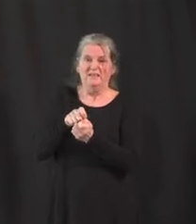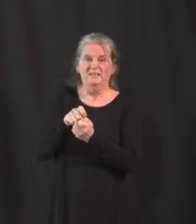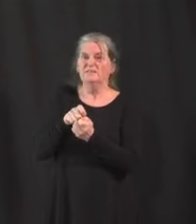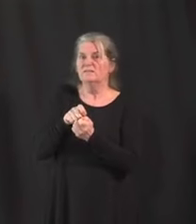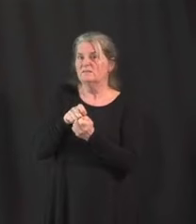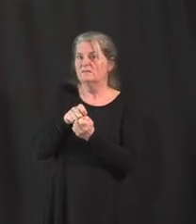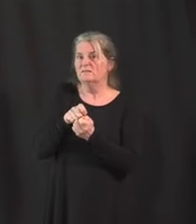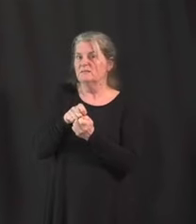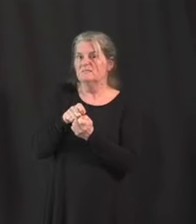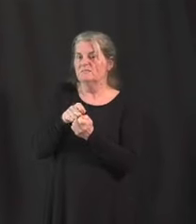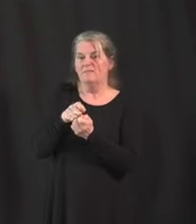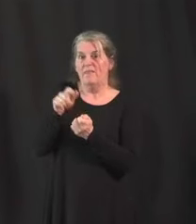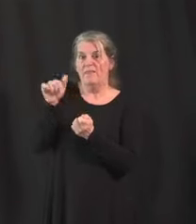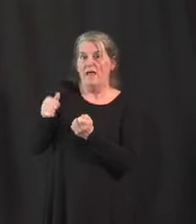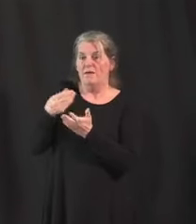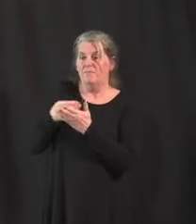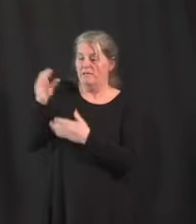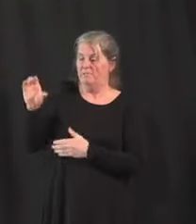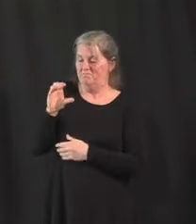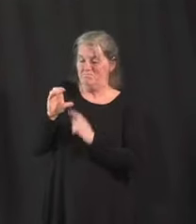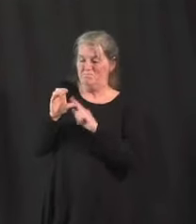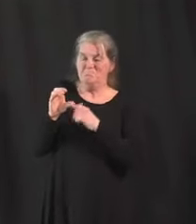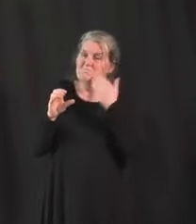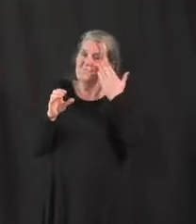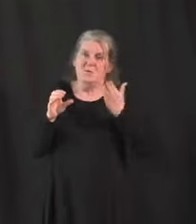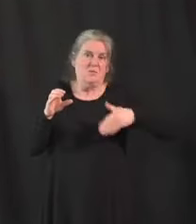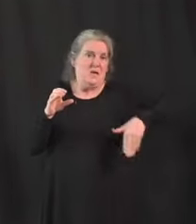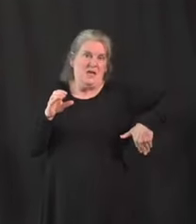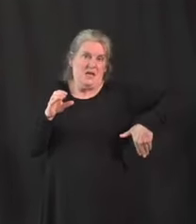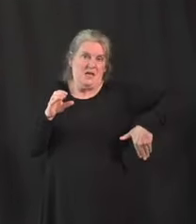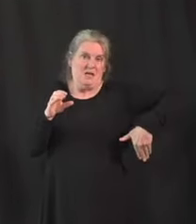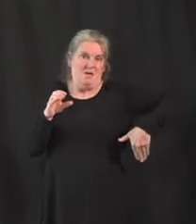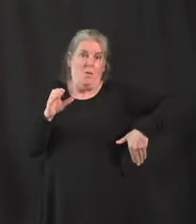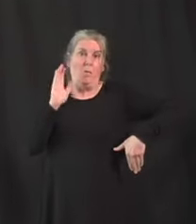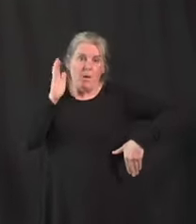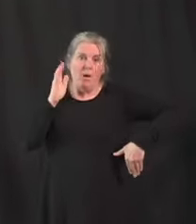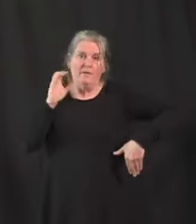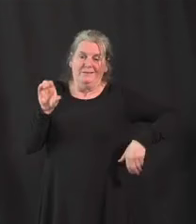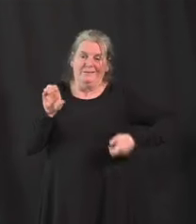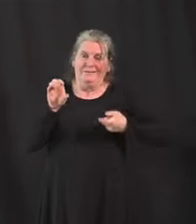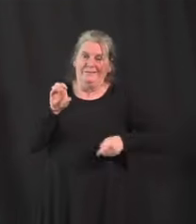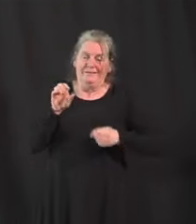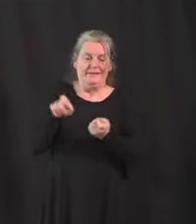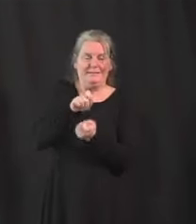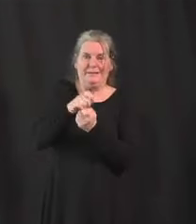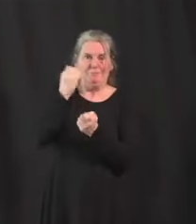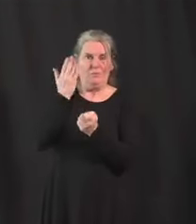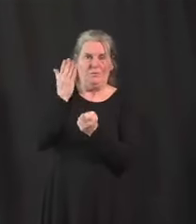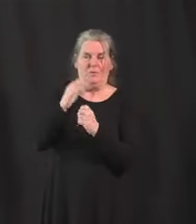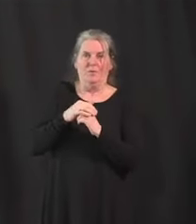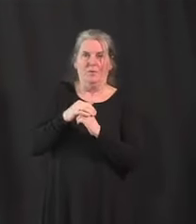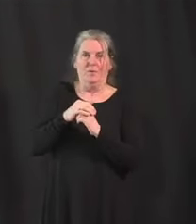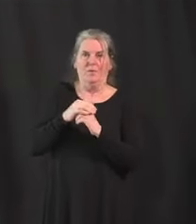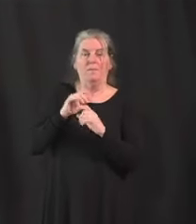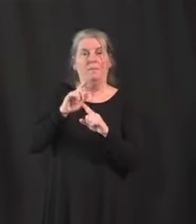FEDERAL DOLLARS ALTHOUGH WE ARE HAPPY TO REPORT THAT, YOU KNOW,